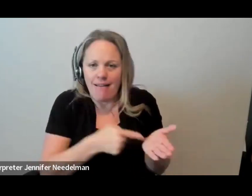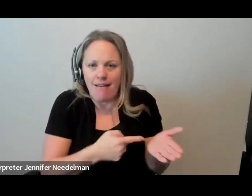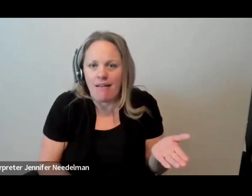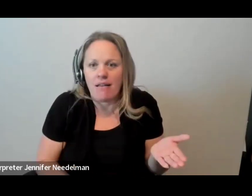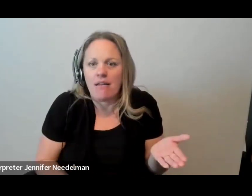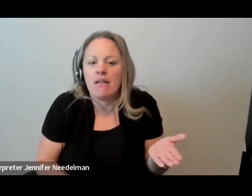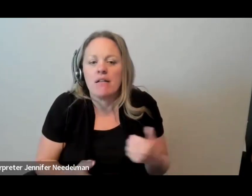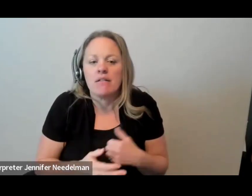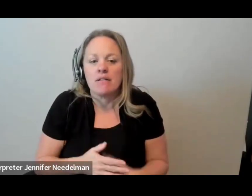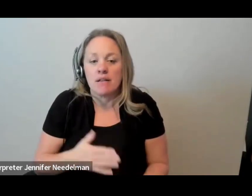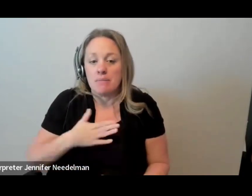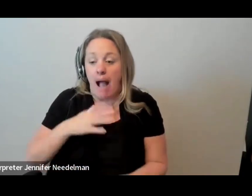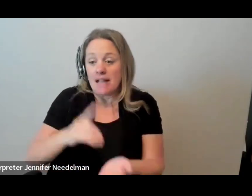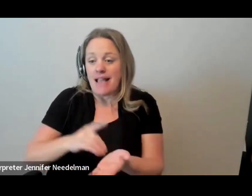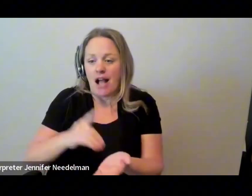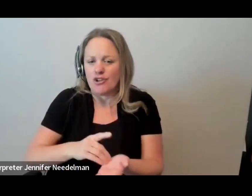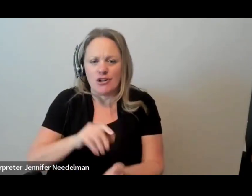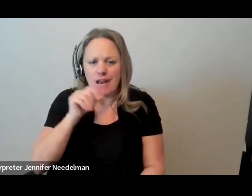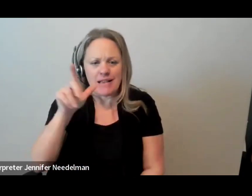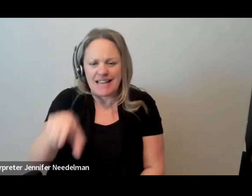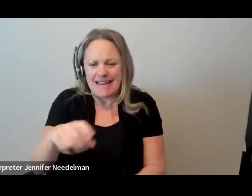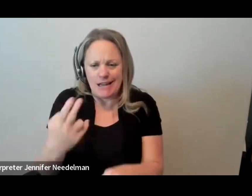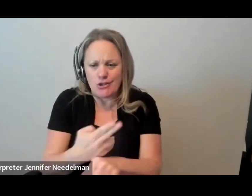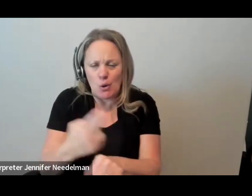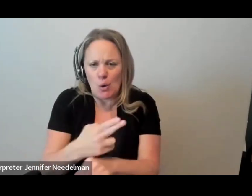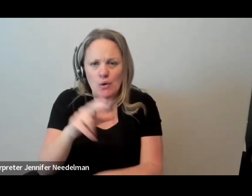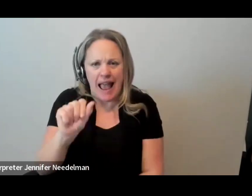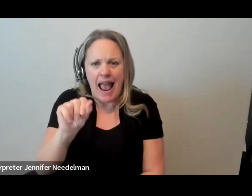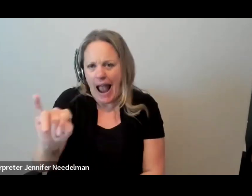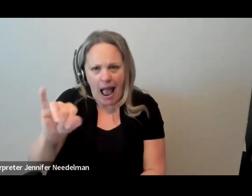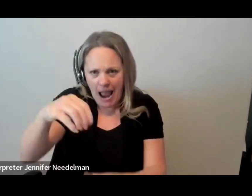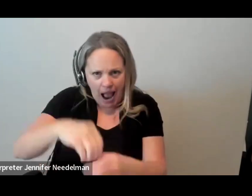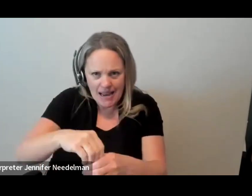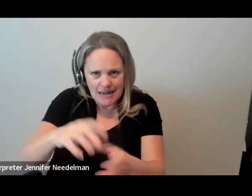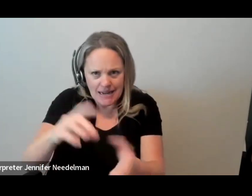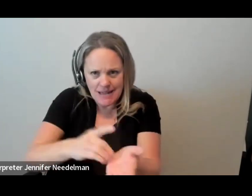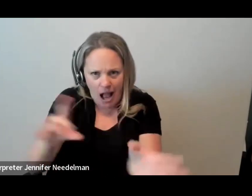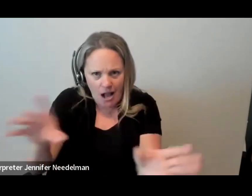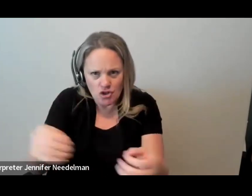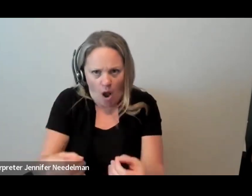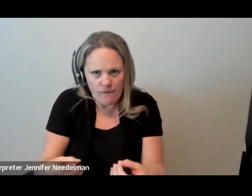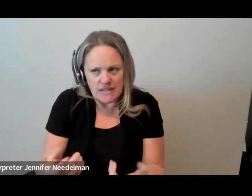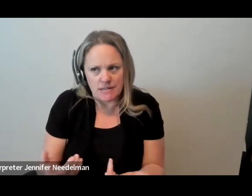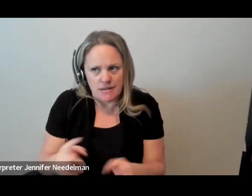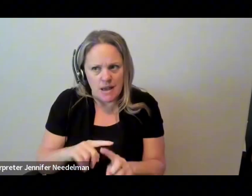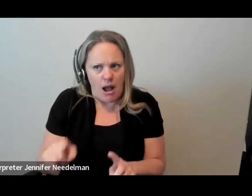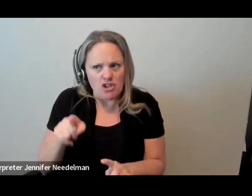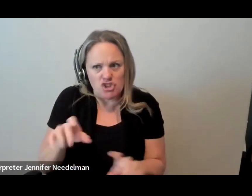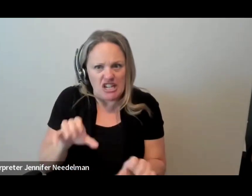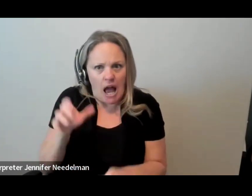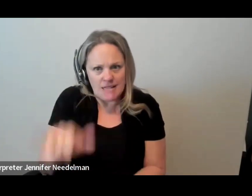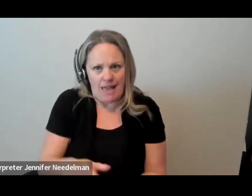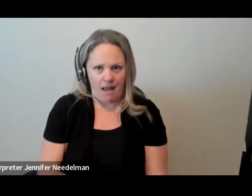and like my doctor doesn't need to use AI in the doctor's office, but she does and she does ask permission first,